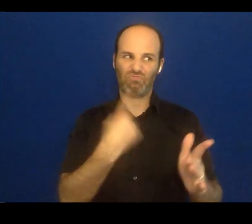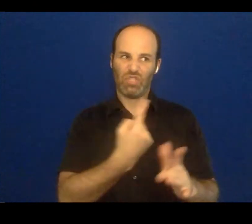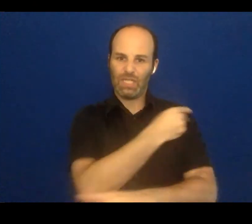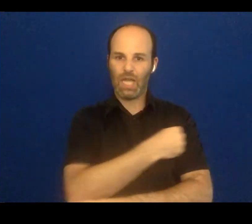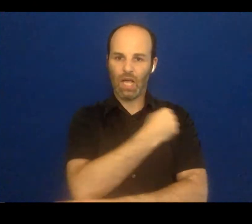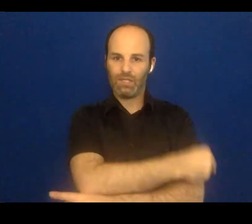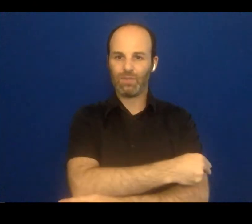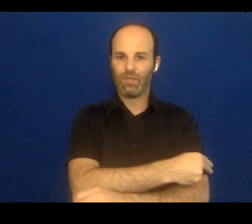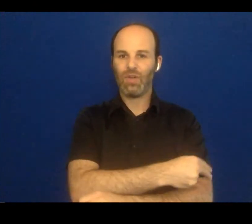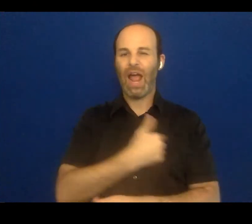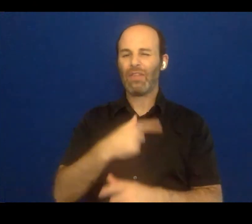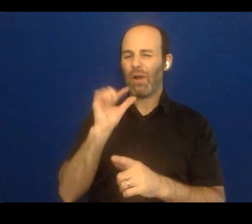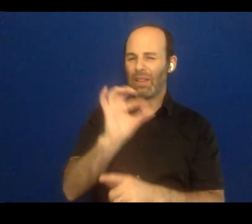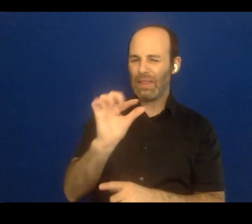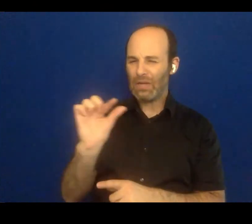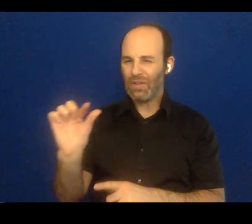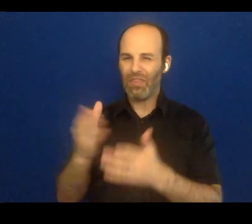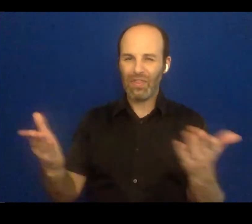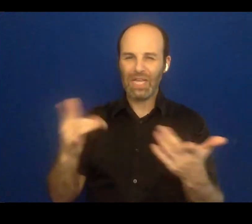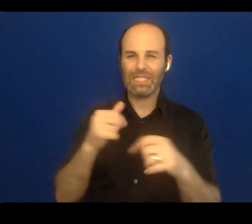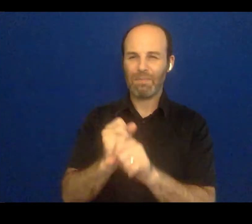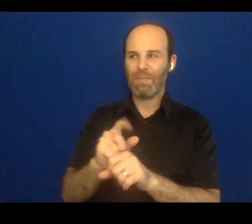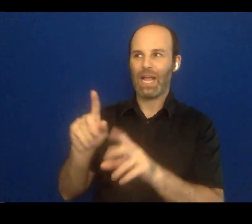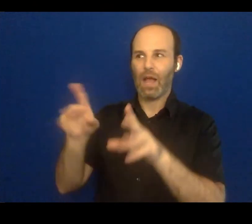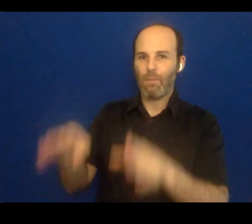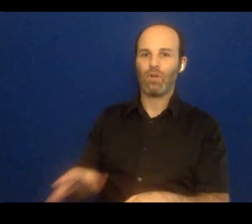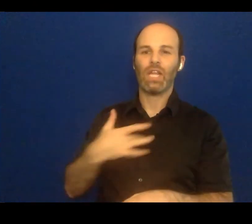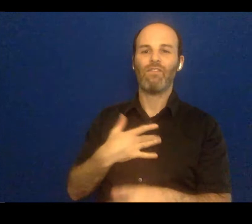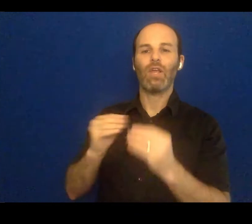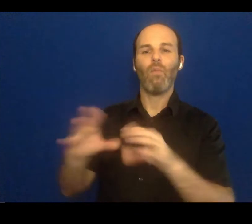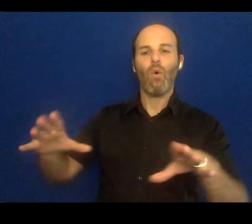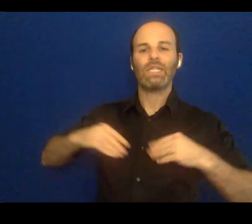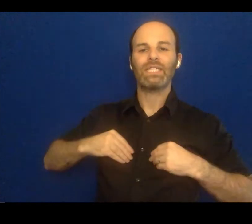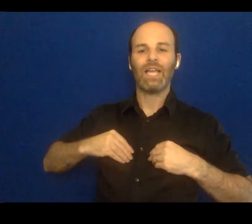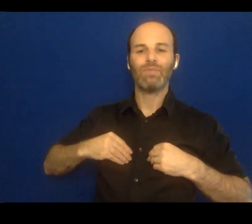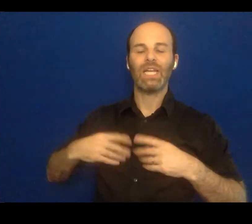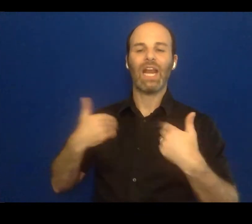ARE A LOT OF LITTLE THINGS YOU CAN DO TO HAVE THEM MORE